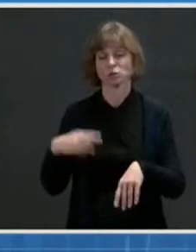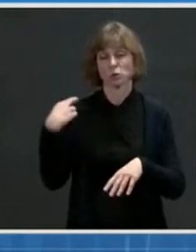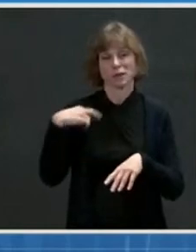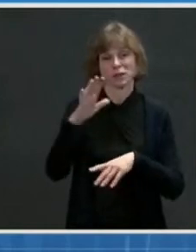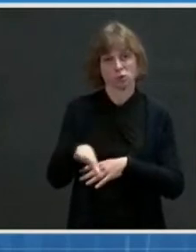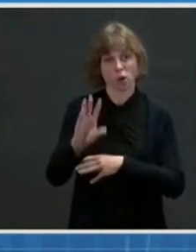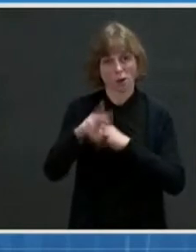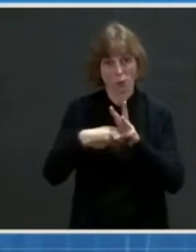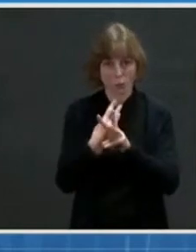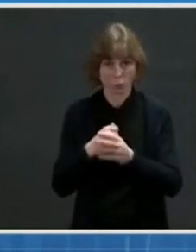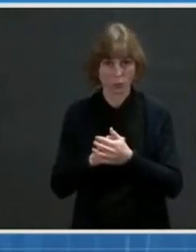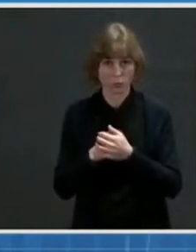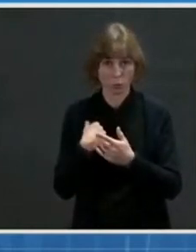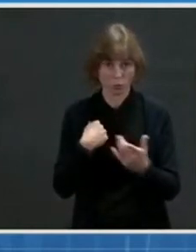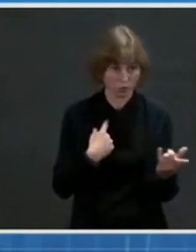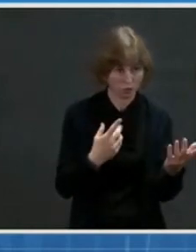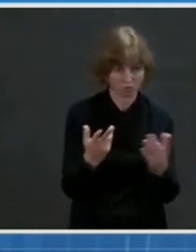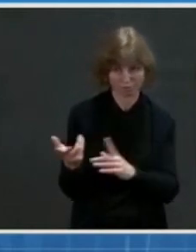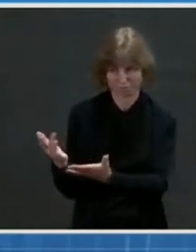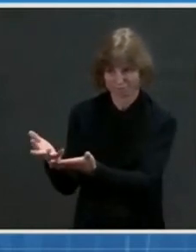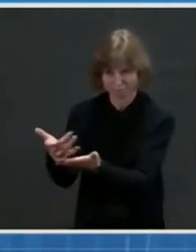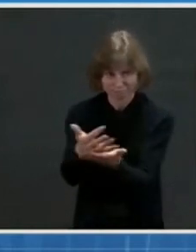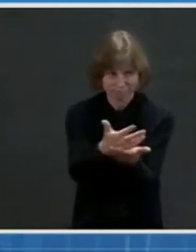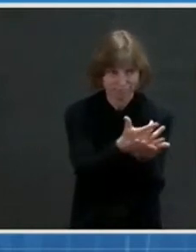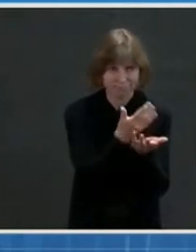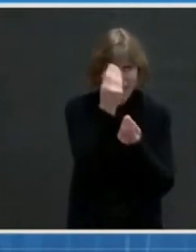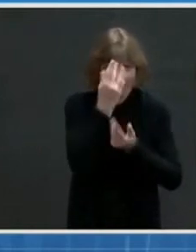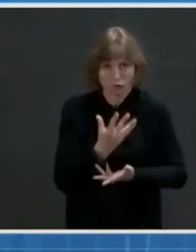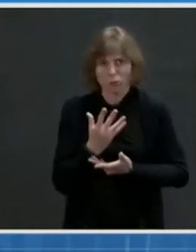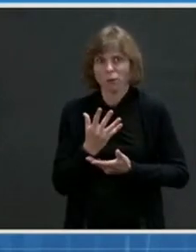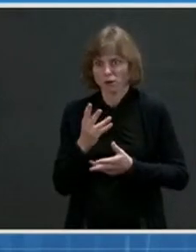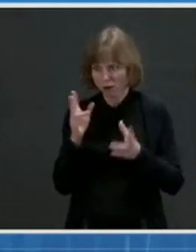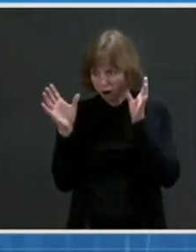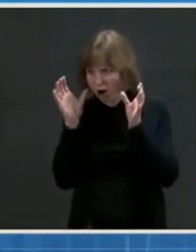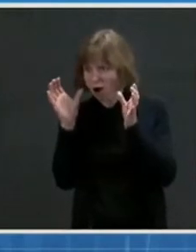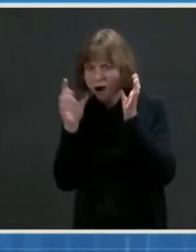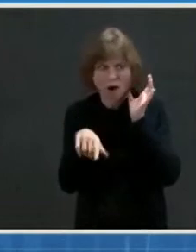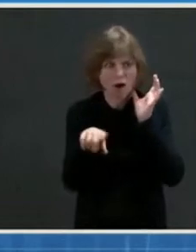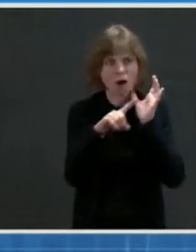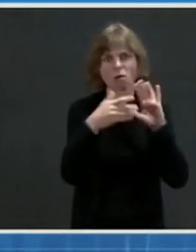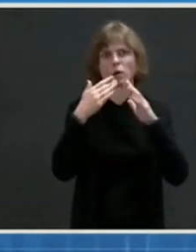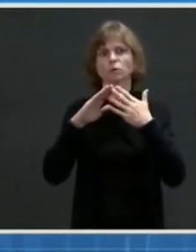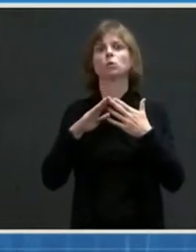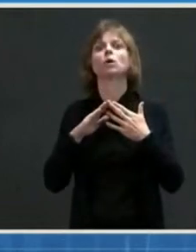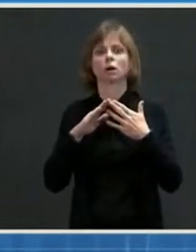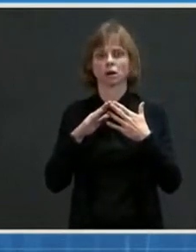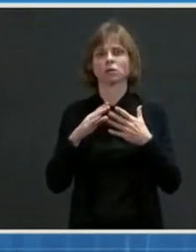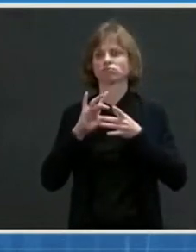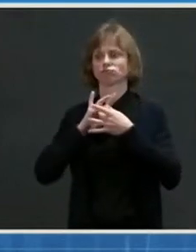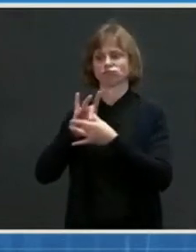THE RURAL COMMUNITY. THESE LISTENING SESSIONS WILL CONTINUE OUR EFFORT TO HEAR DIRECTLY FROM COMMUNITIES WHO